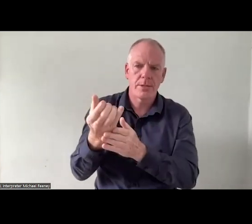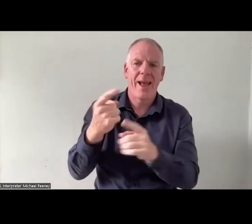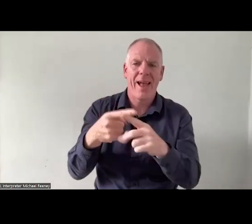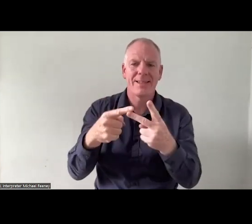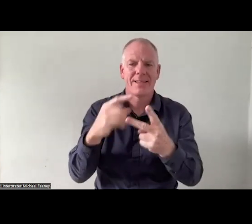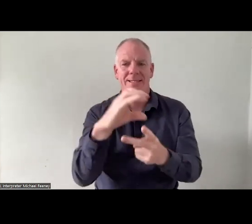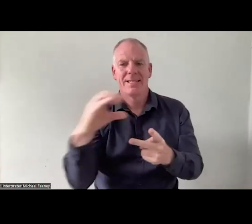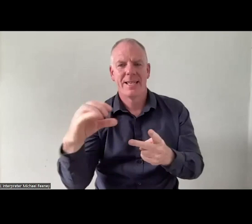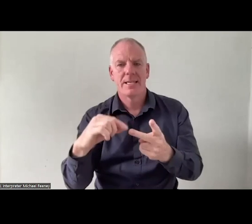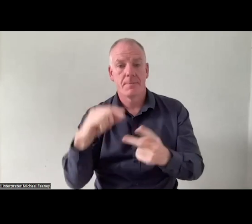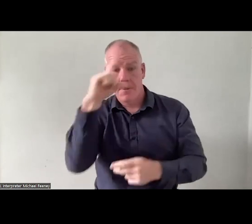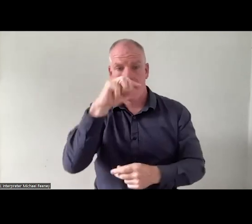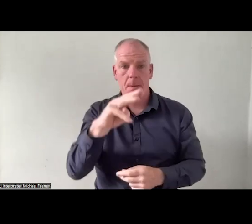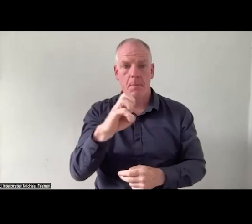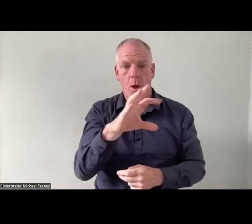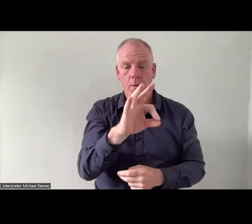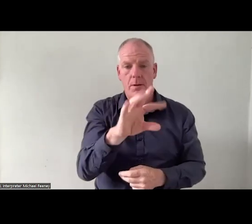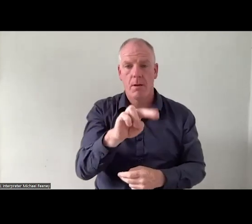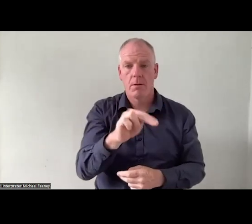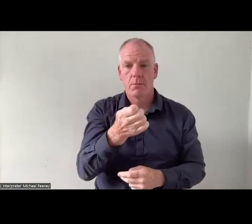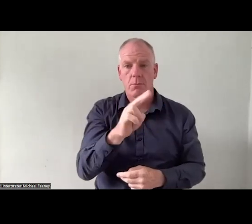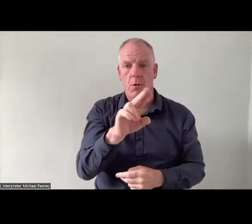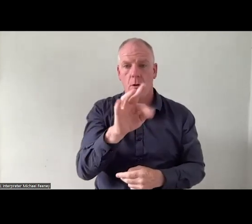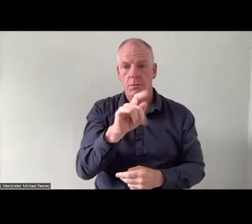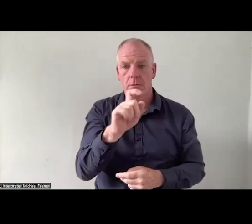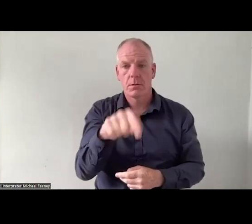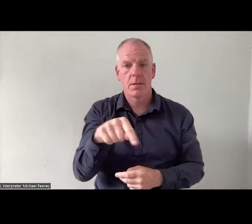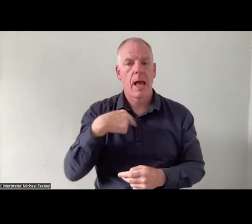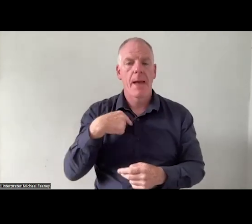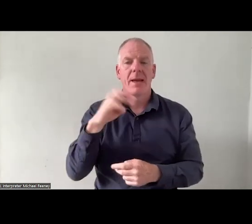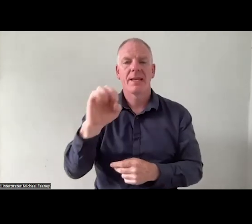My name is Pádraig Naughton. I'm Executive Director of Arts & Disability Ireland.